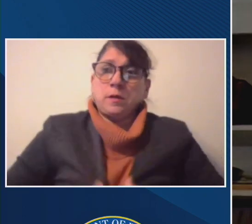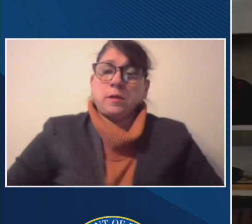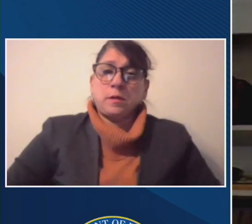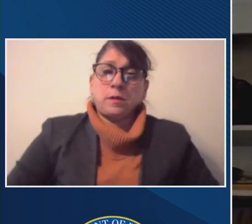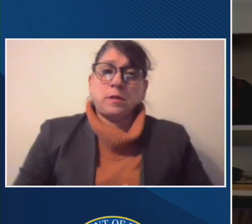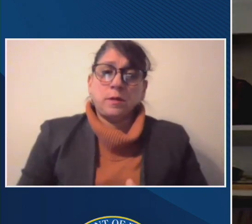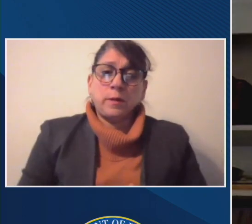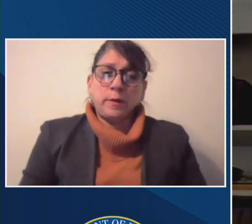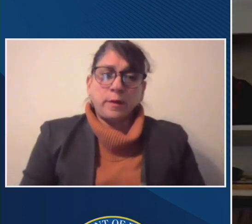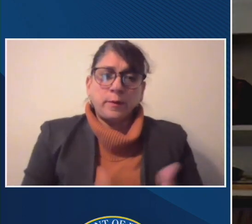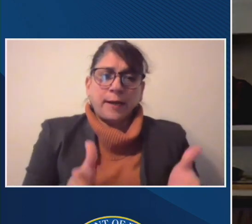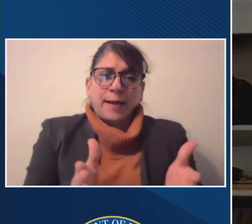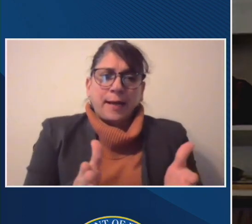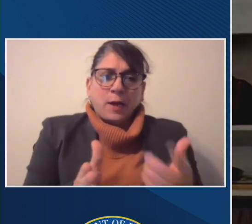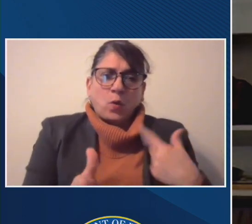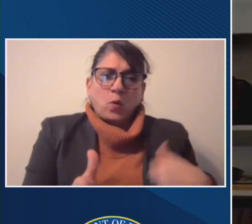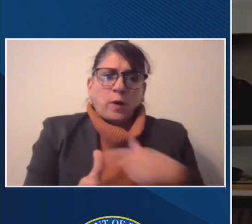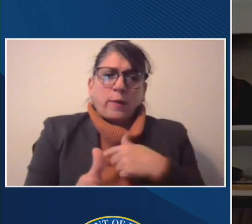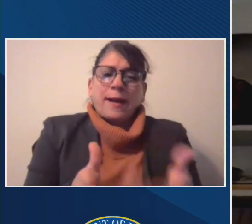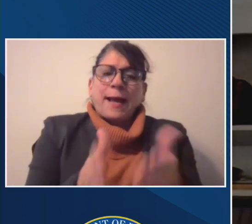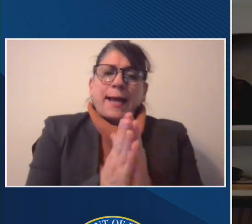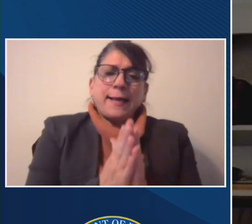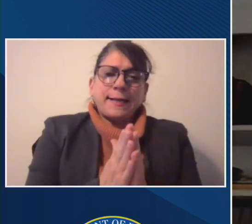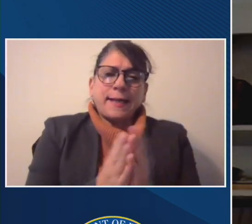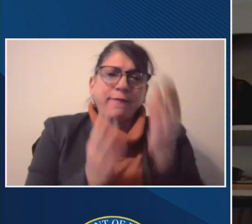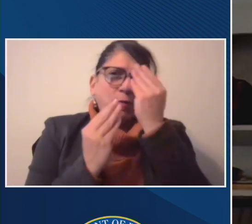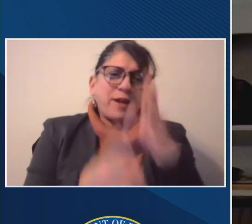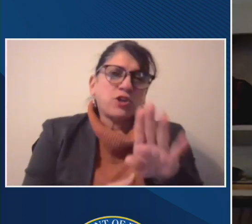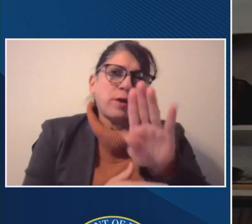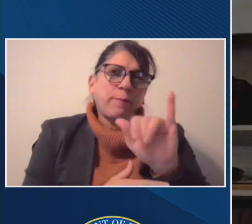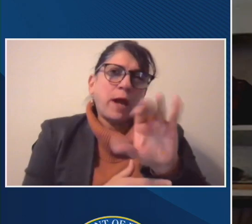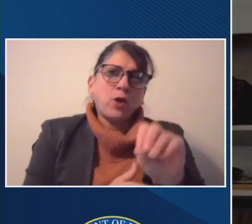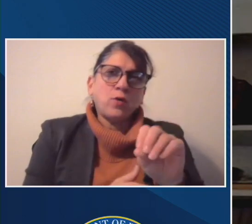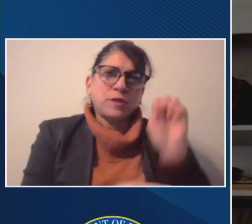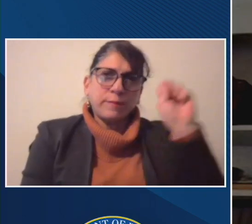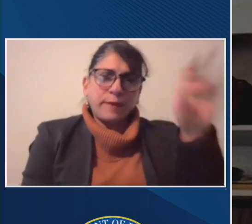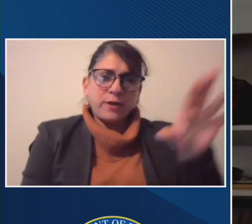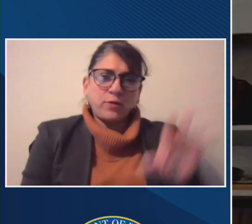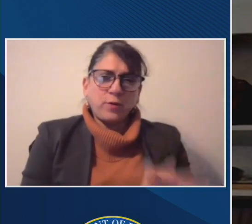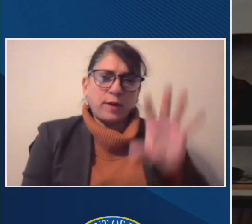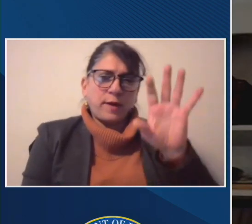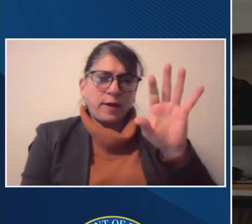information and bios be submitted to FMCS. We'll need that information for vetting